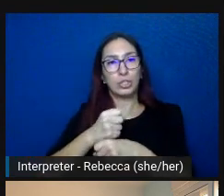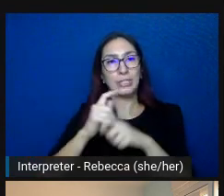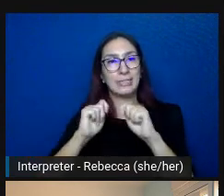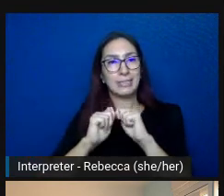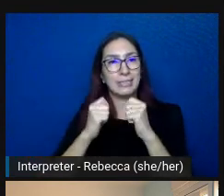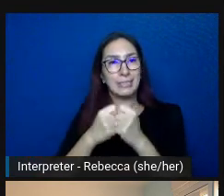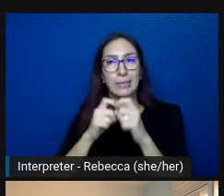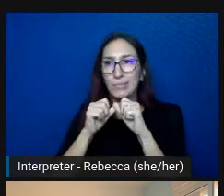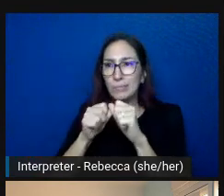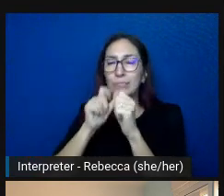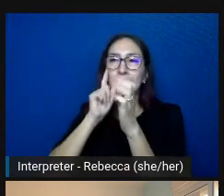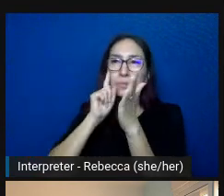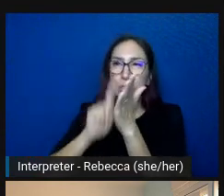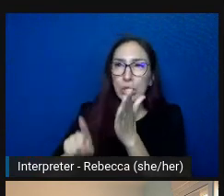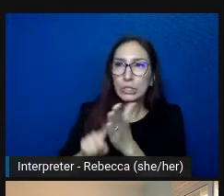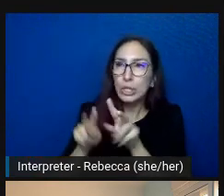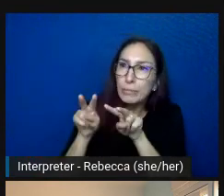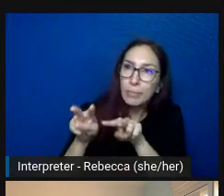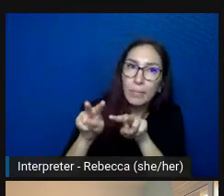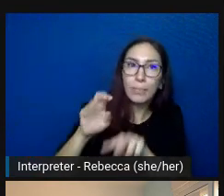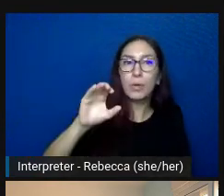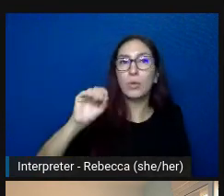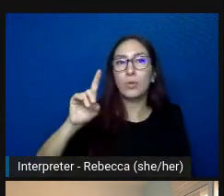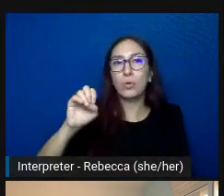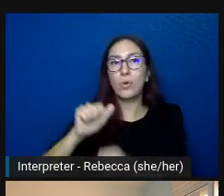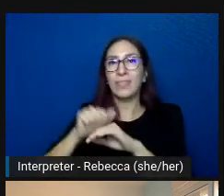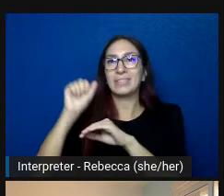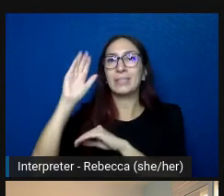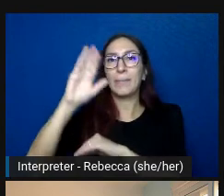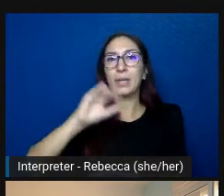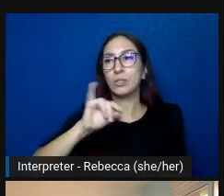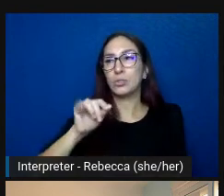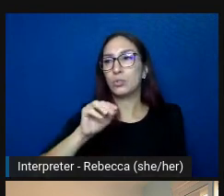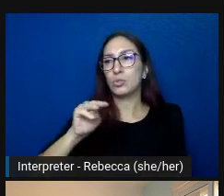that is submitted into Joomla, but it's much easier